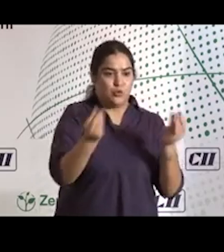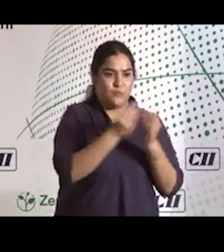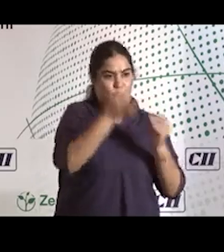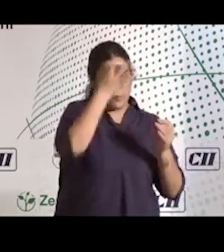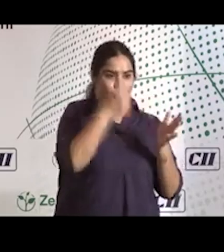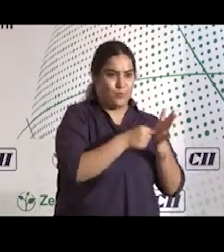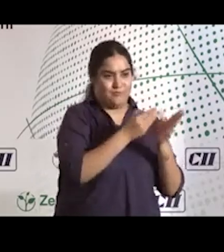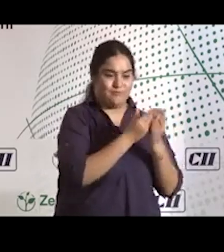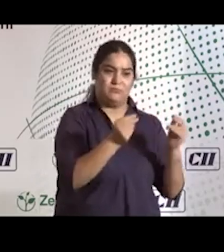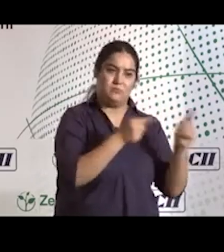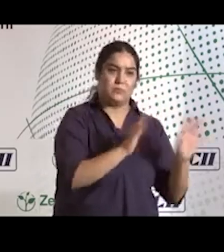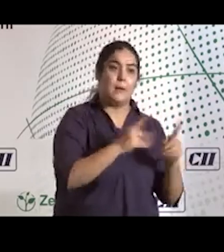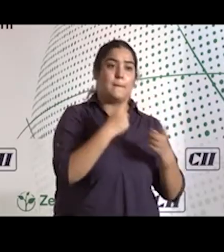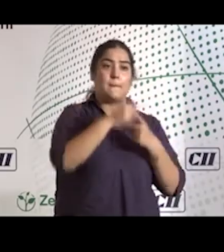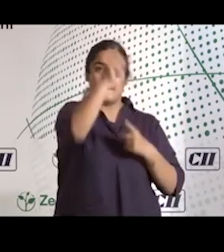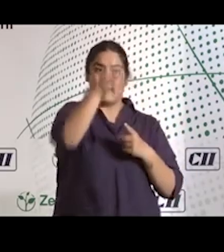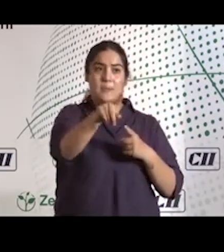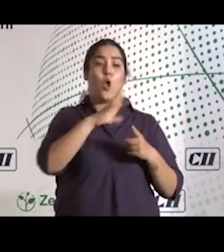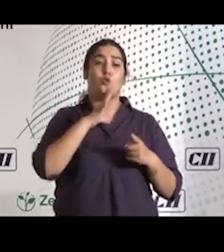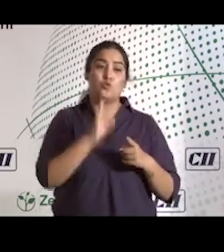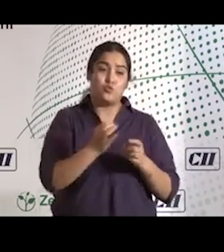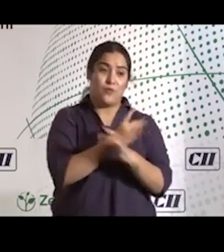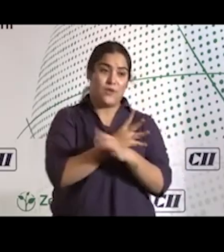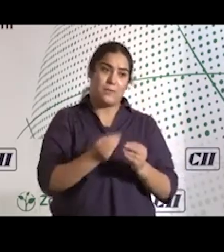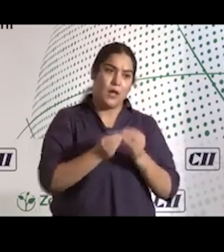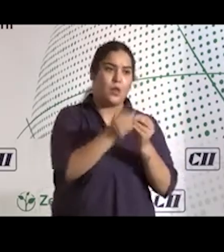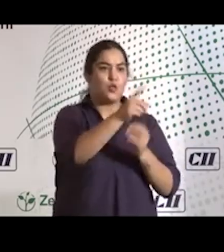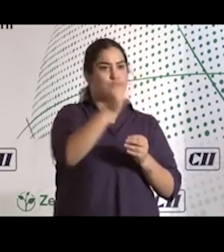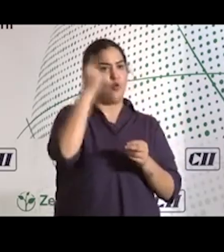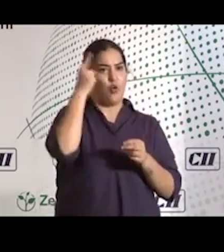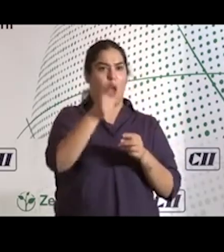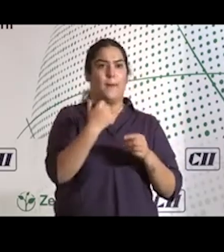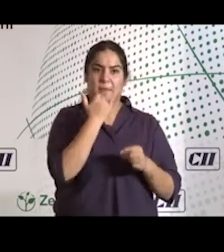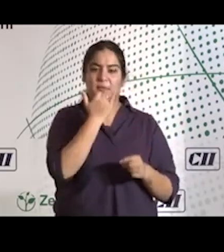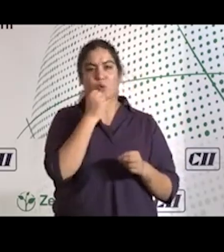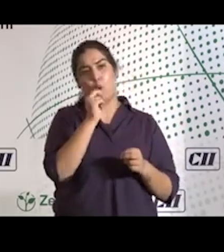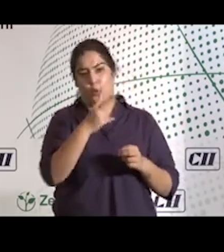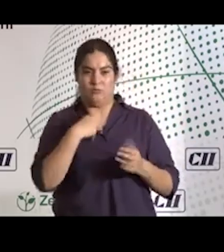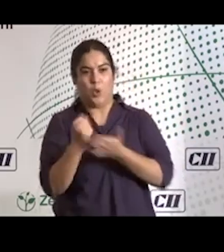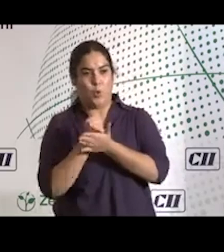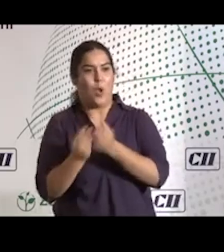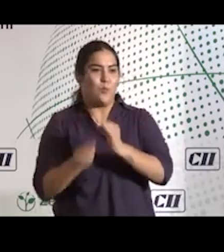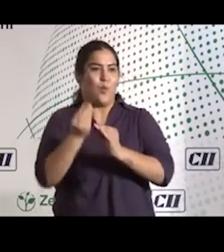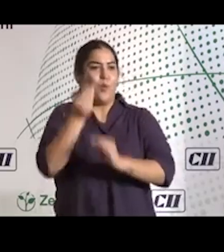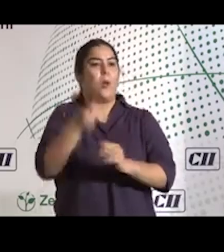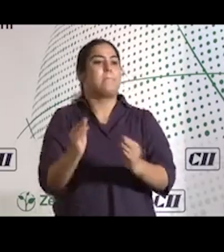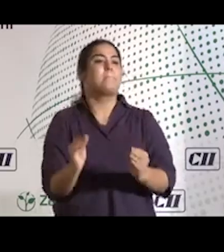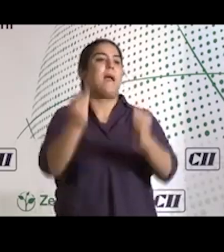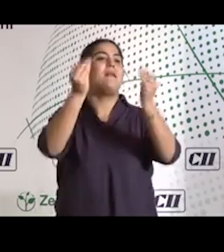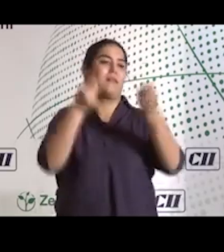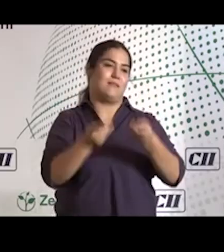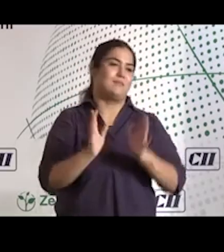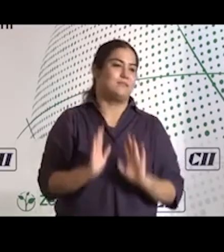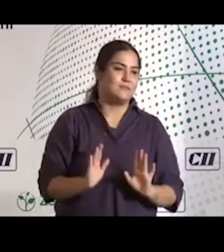things like games, we chose products that have been here for a while. So I mean, because if somebody like say, next to